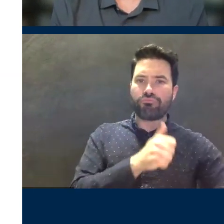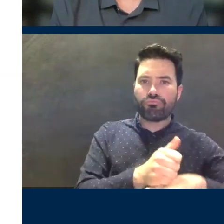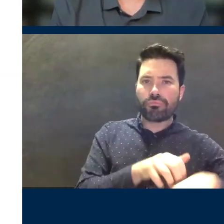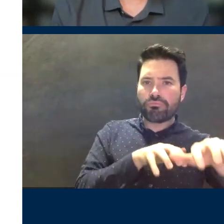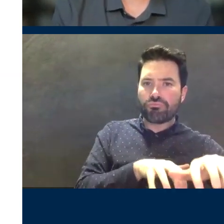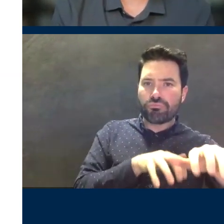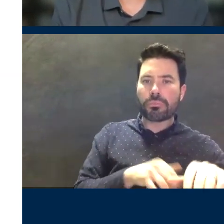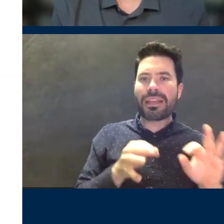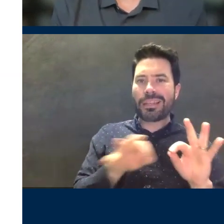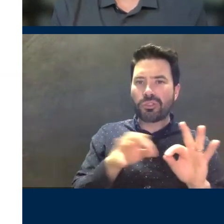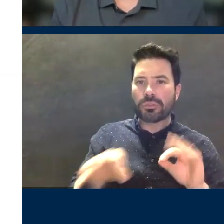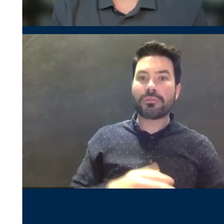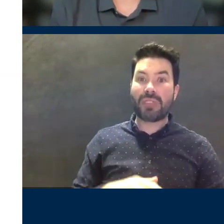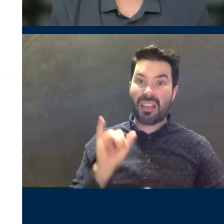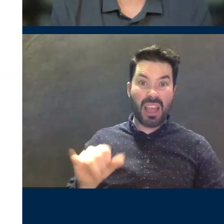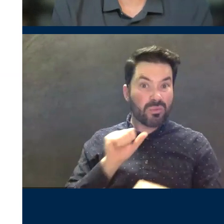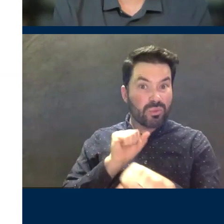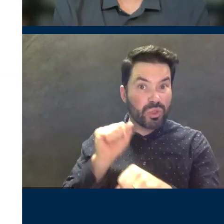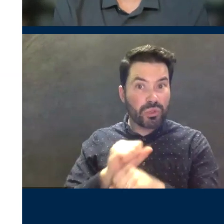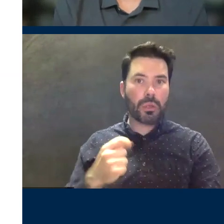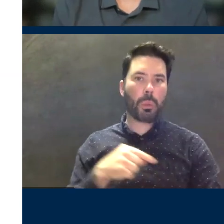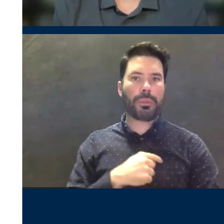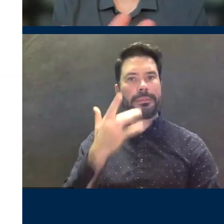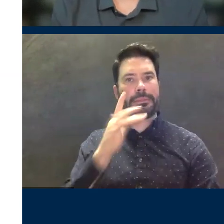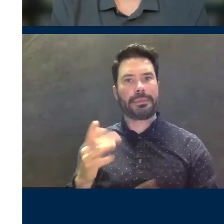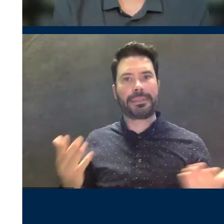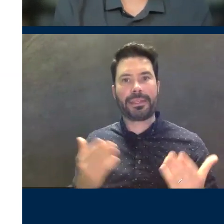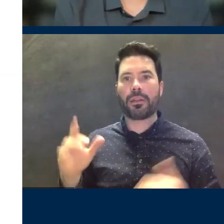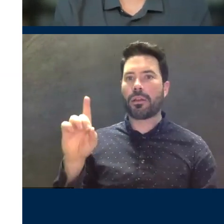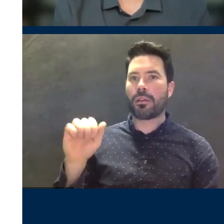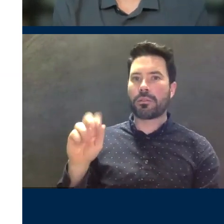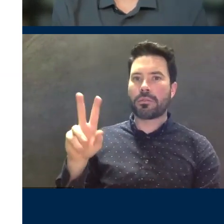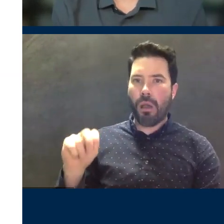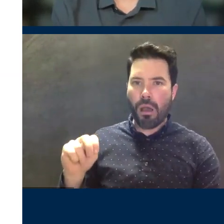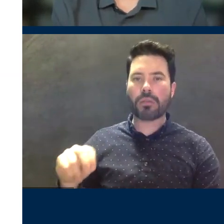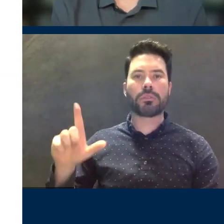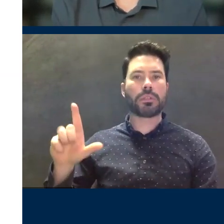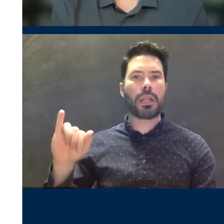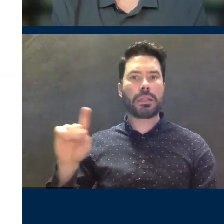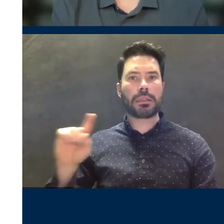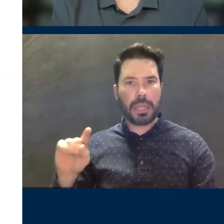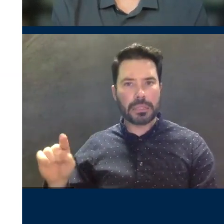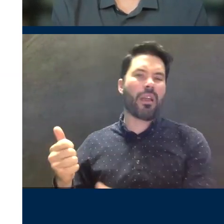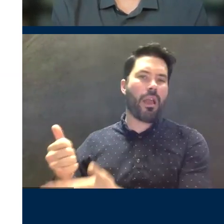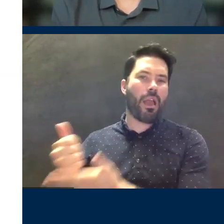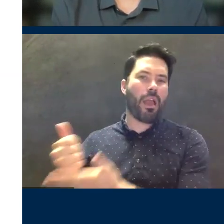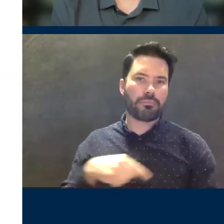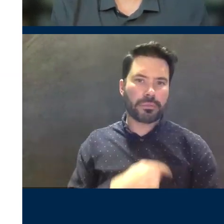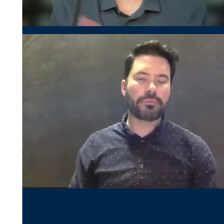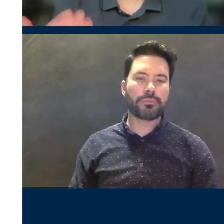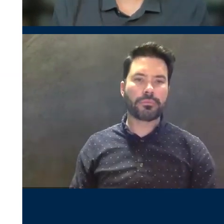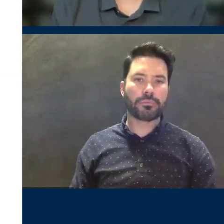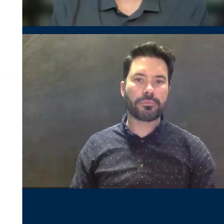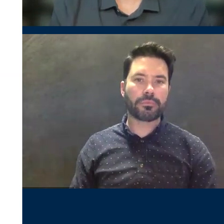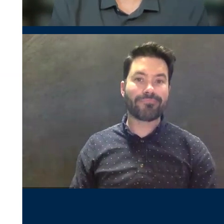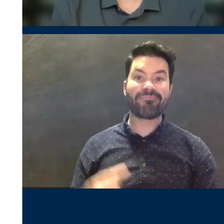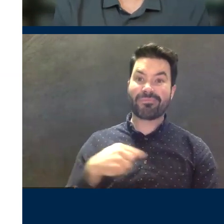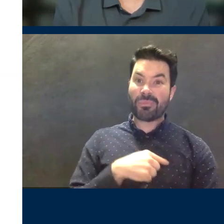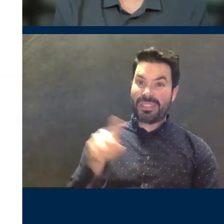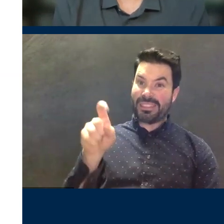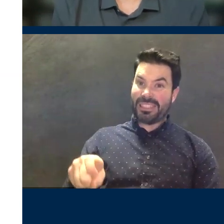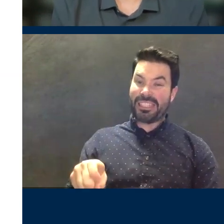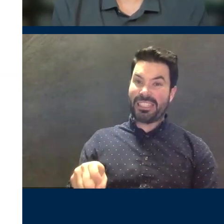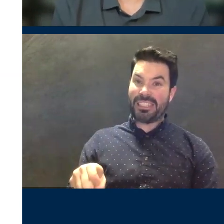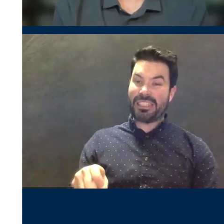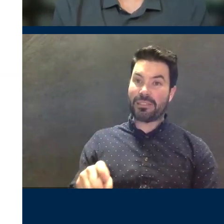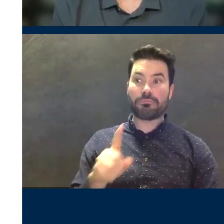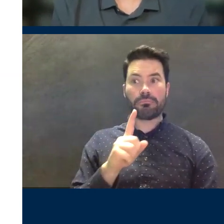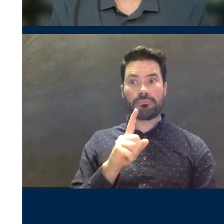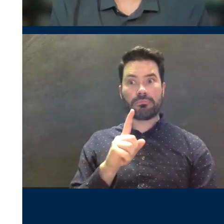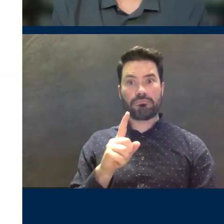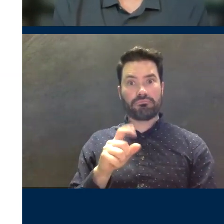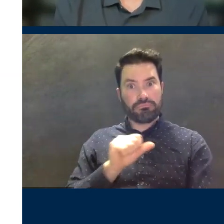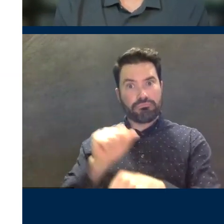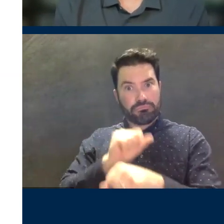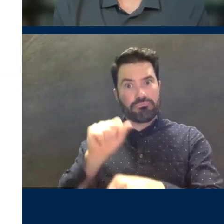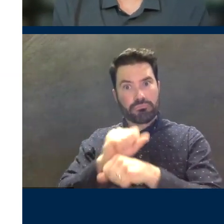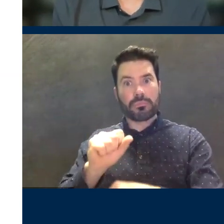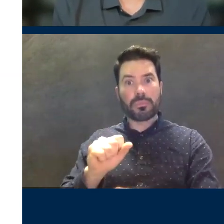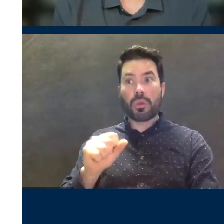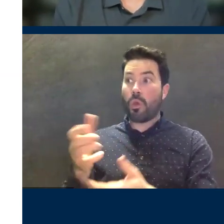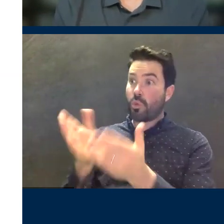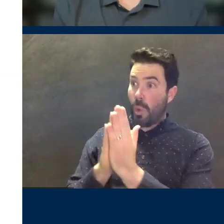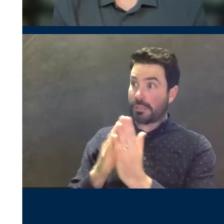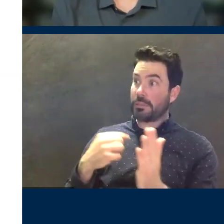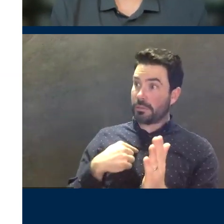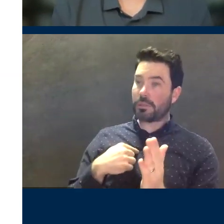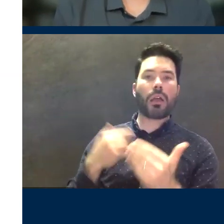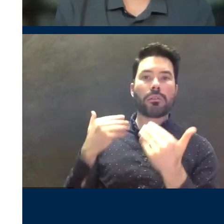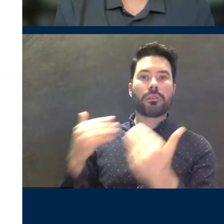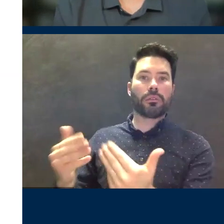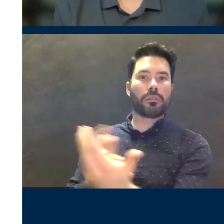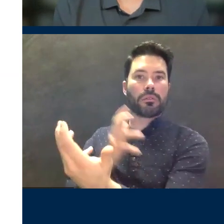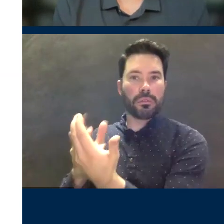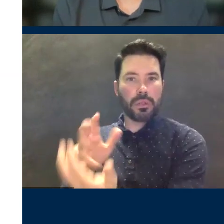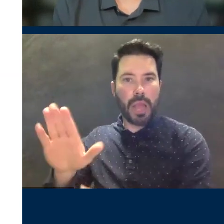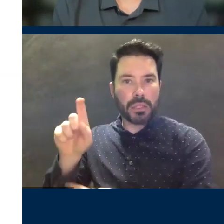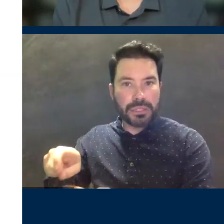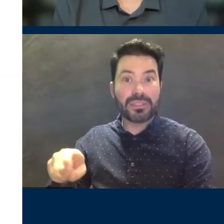that does take work, and we are very fortunate here we have Don, Liz helping us as well, and so we are... We need to be intentional when you have requests. Make sure that you are meeting the needs. Dr. Volger has mentioned again and again